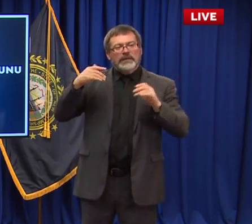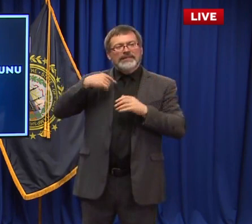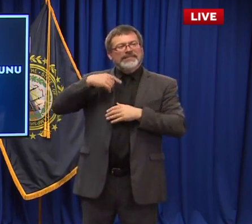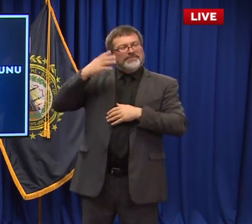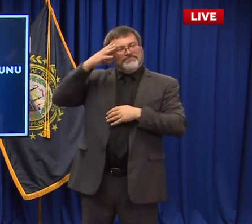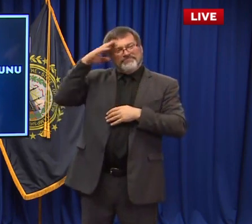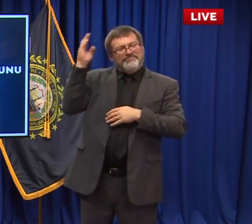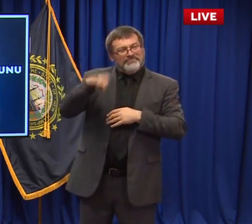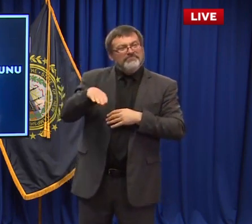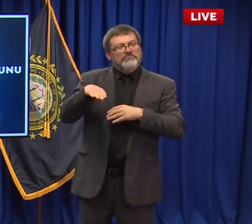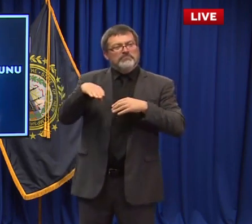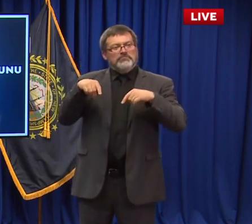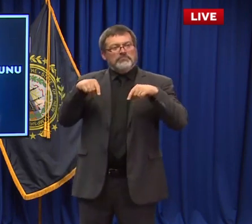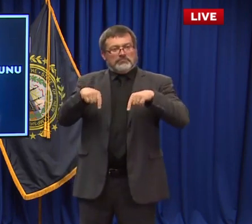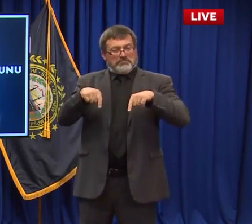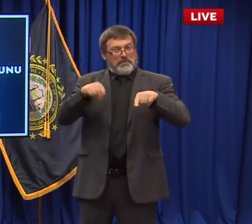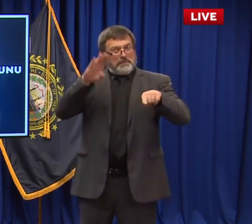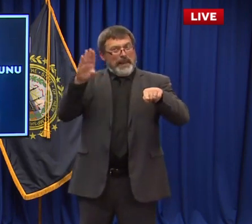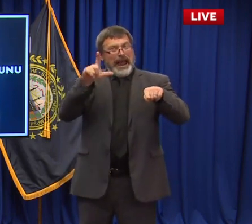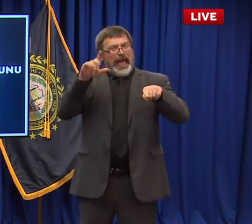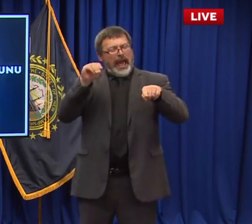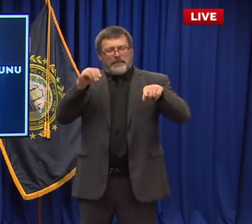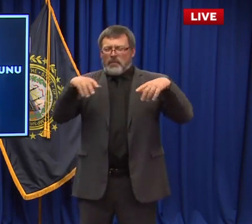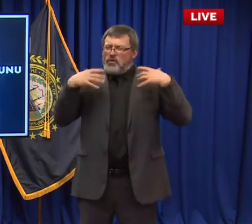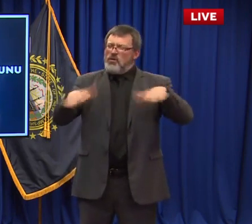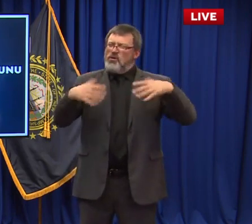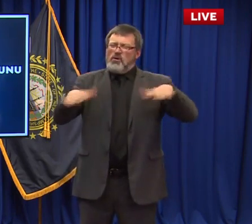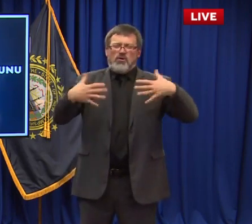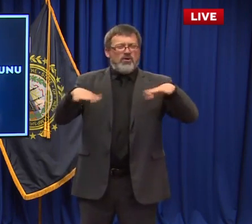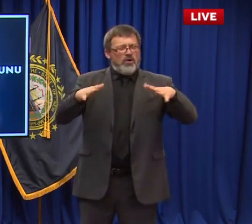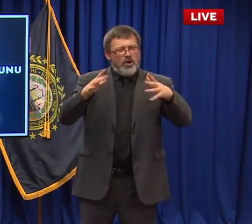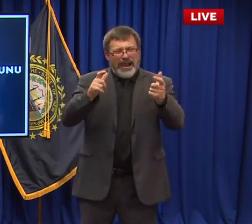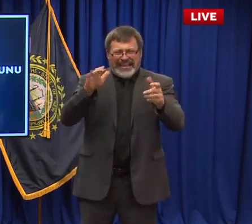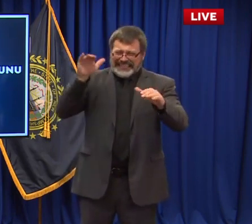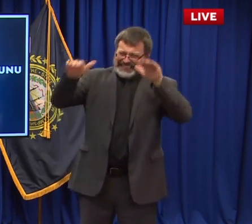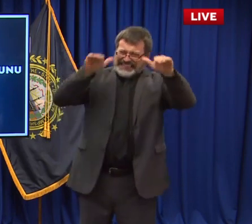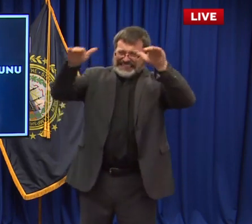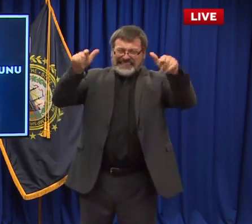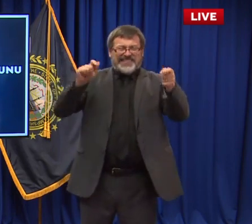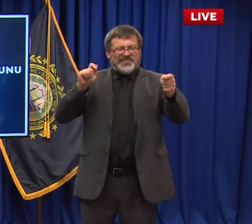I COMMITTED SPECIFICALLY BLACK LIVES MATTER ORGANIZATION HERE IN NEW HAMPSHIRE.